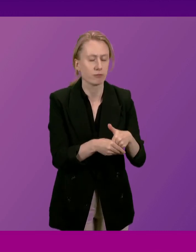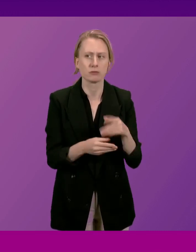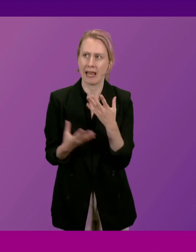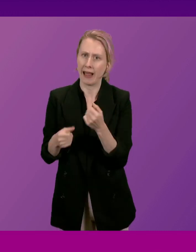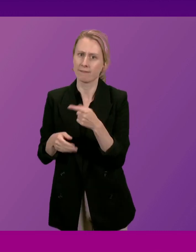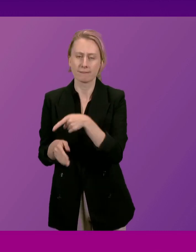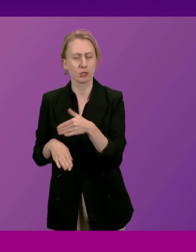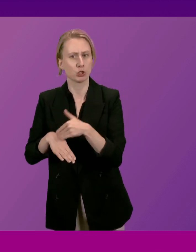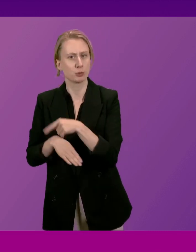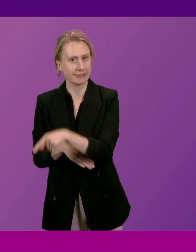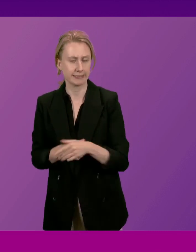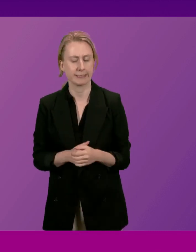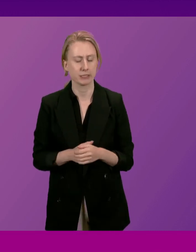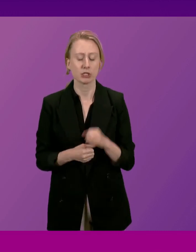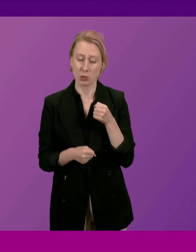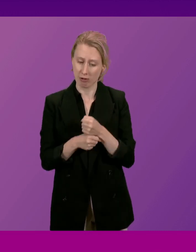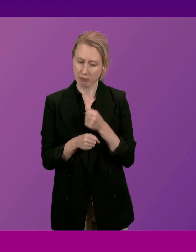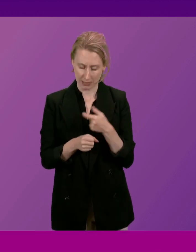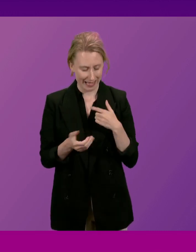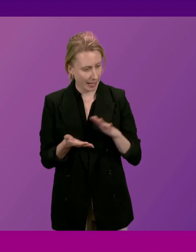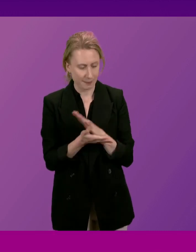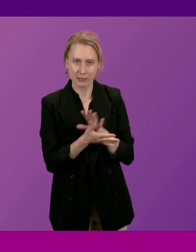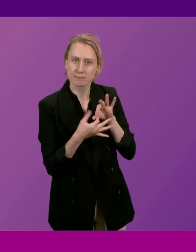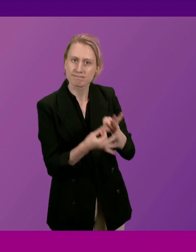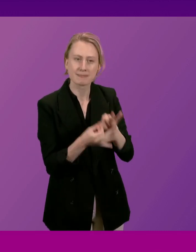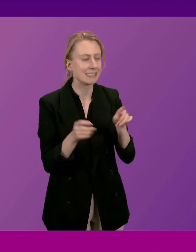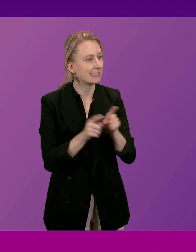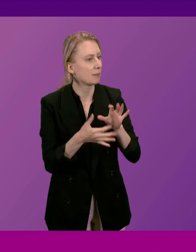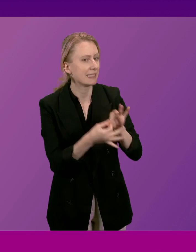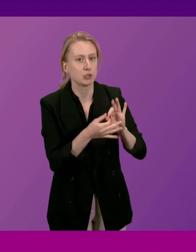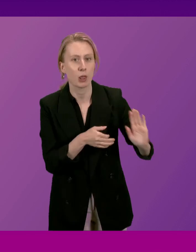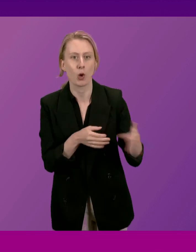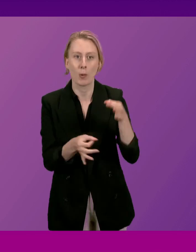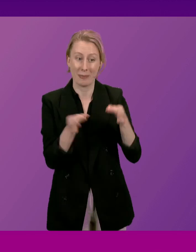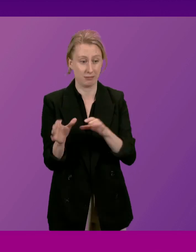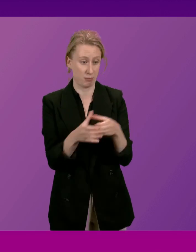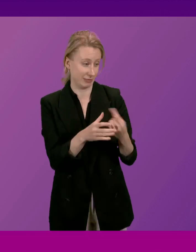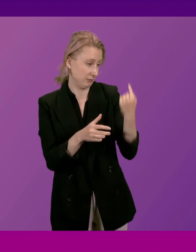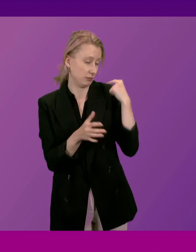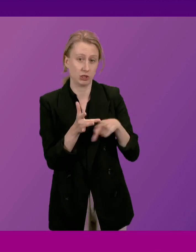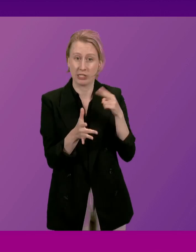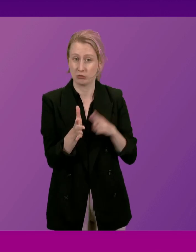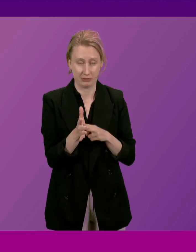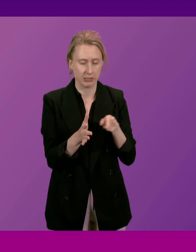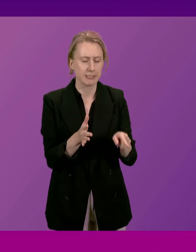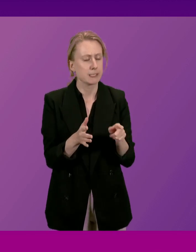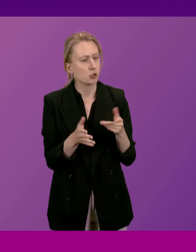and I will be very happy to engage, as I engaged with all political parties in January, on what we